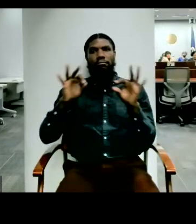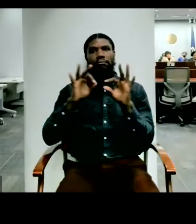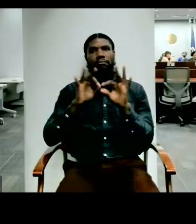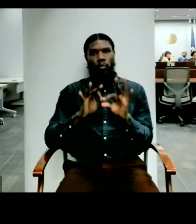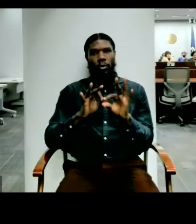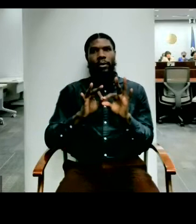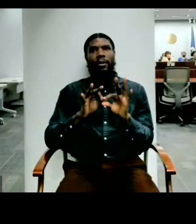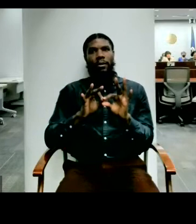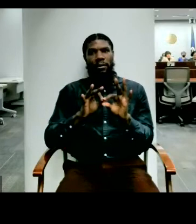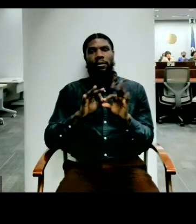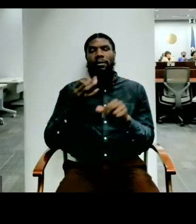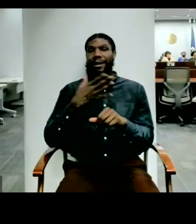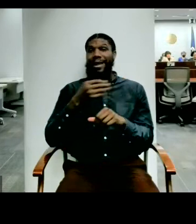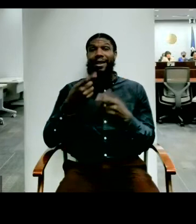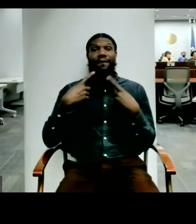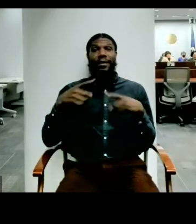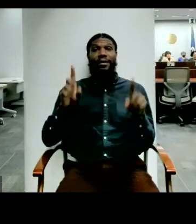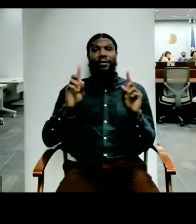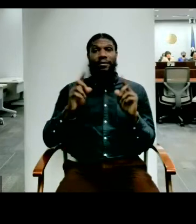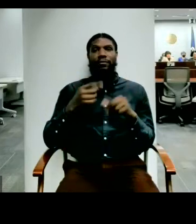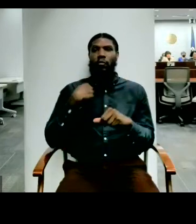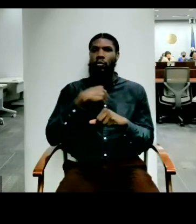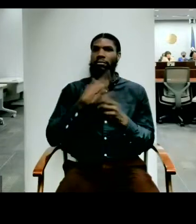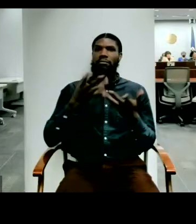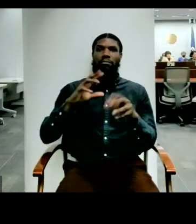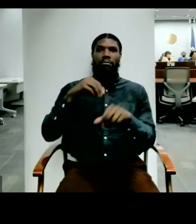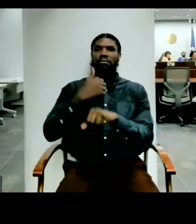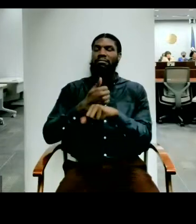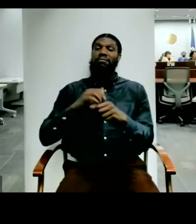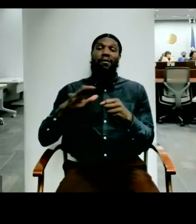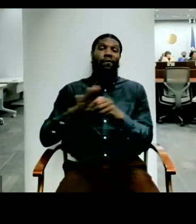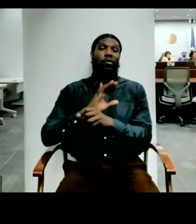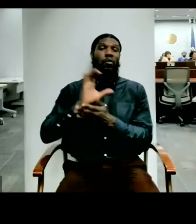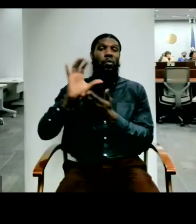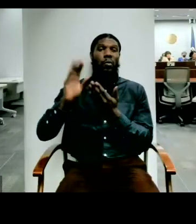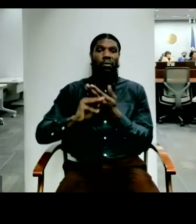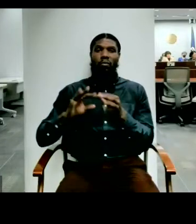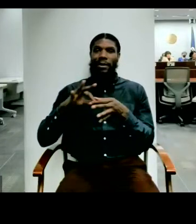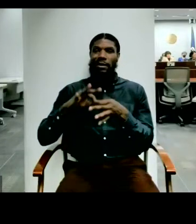can be very, very effective. And we established a whole curriculum around workplace rights and